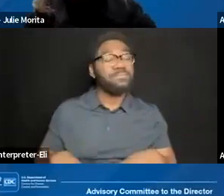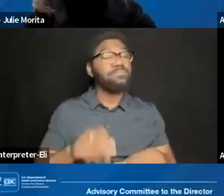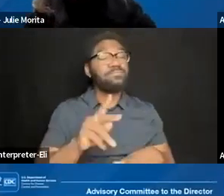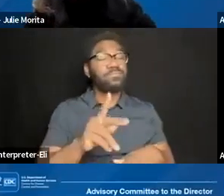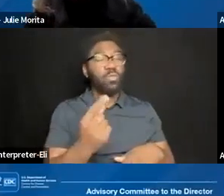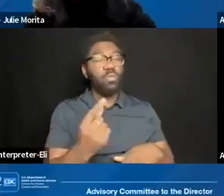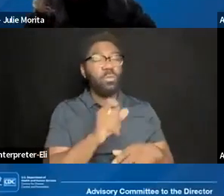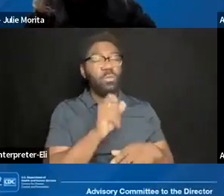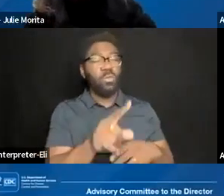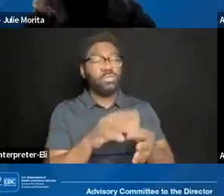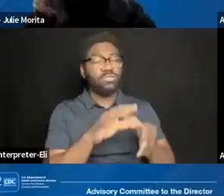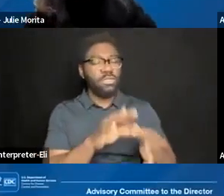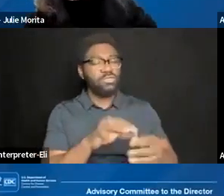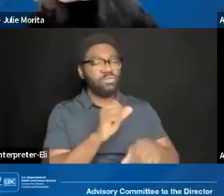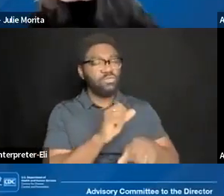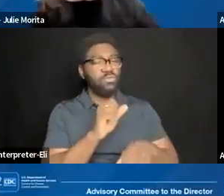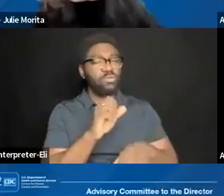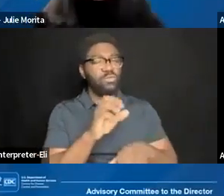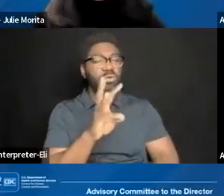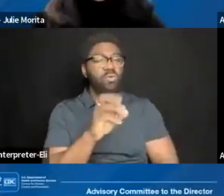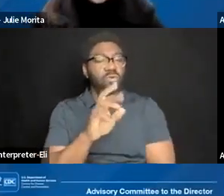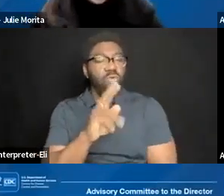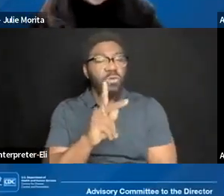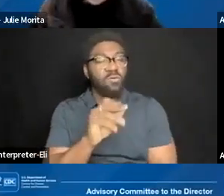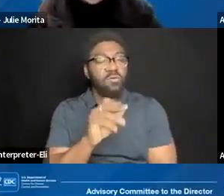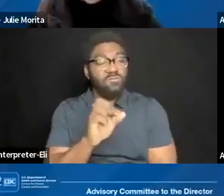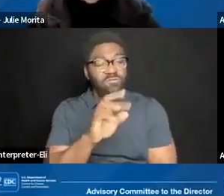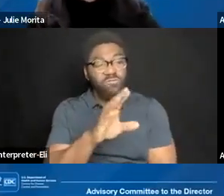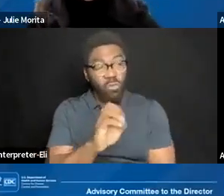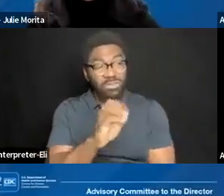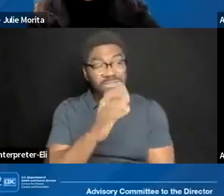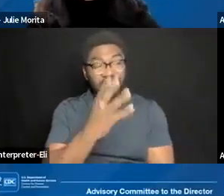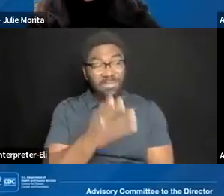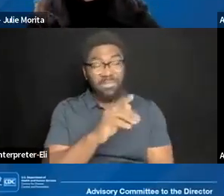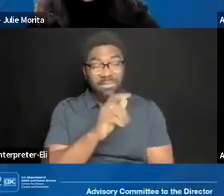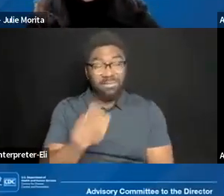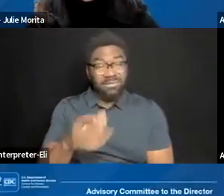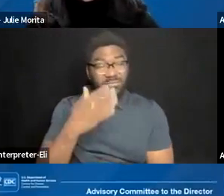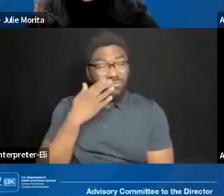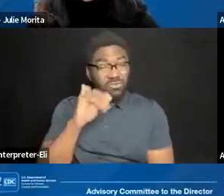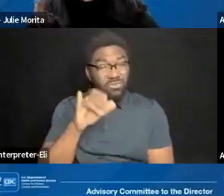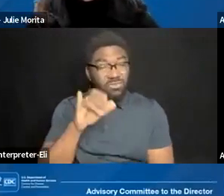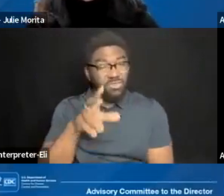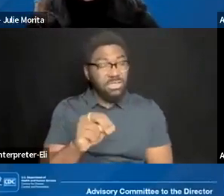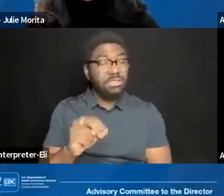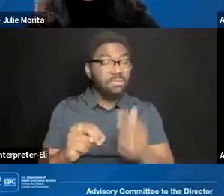on the workforce. And maybe this is a question for Jen. With the two new boxes and your interim leadership role